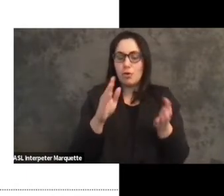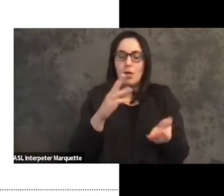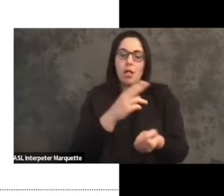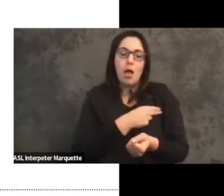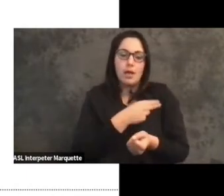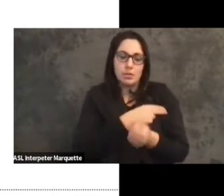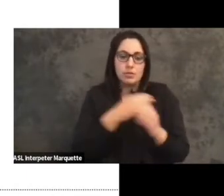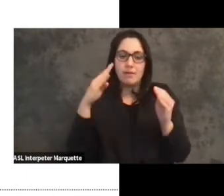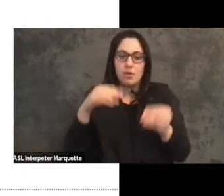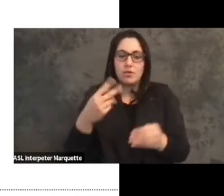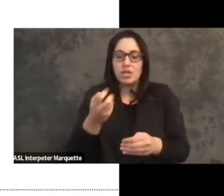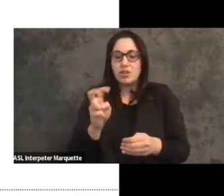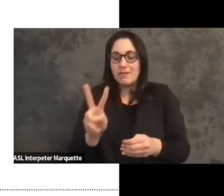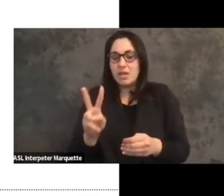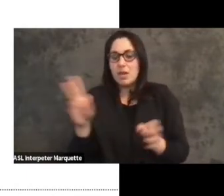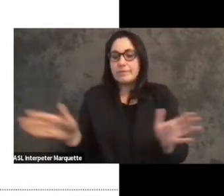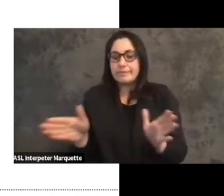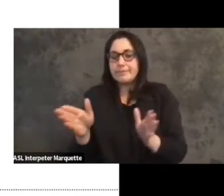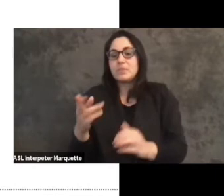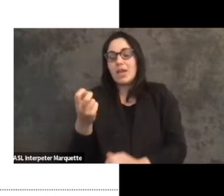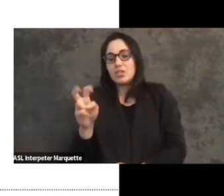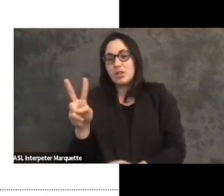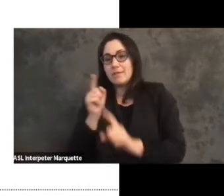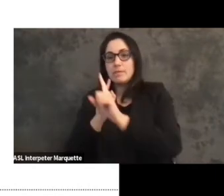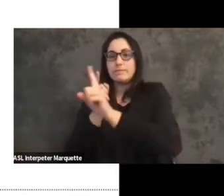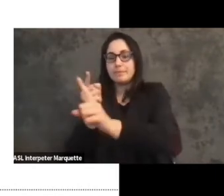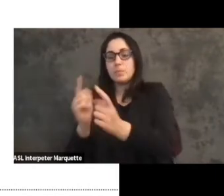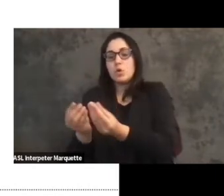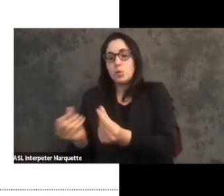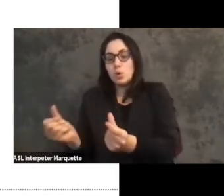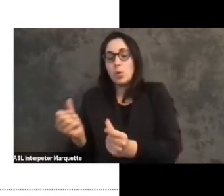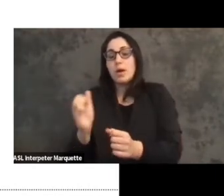and HIV primary care provider at San Francisco General Hospital. For the last five years,